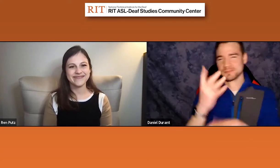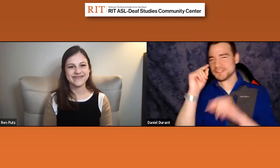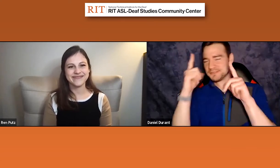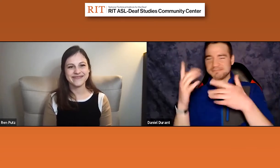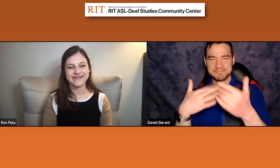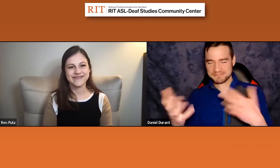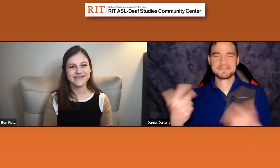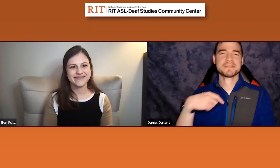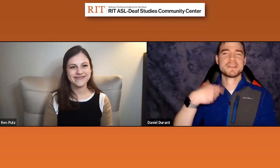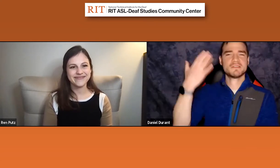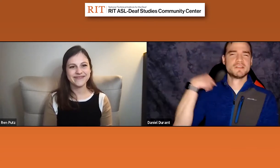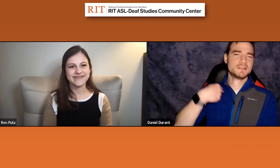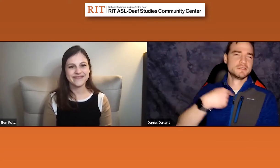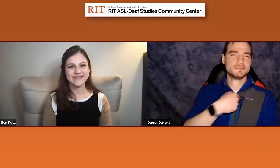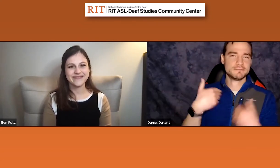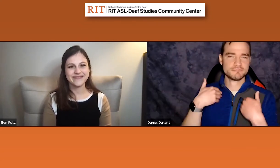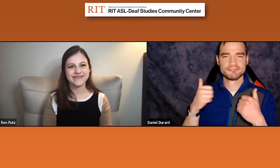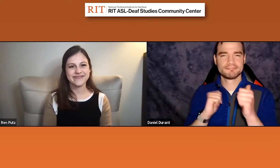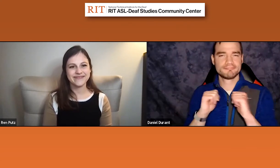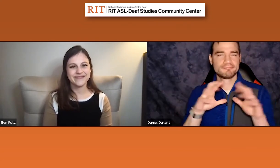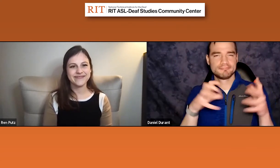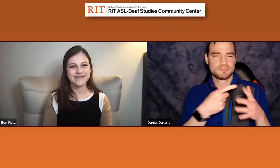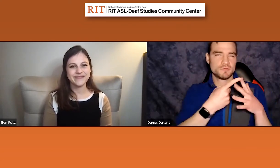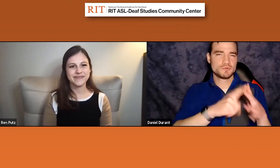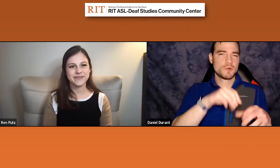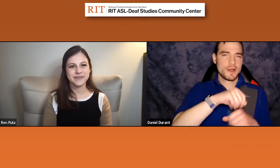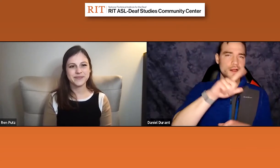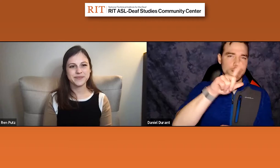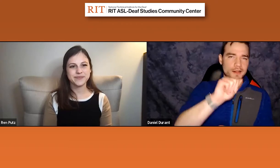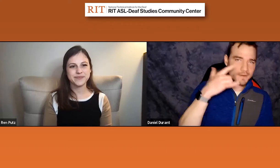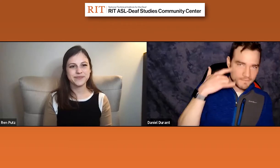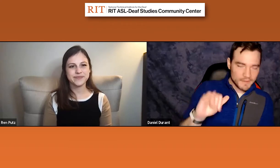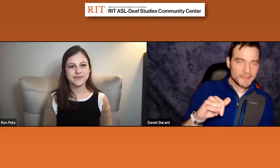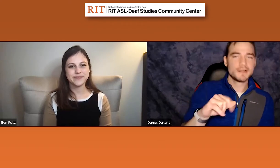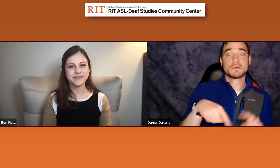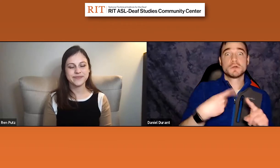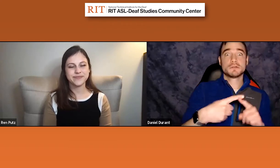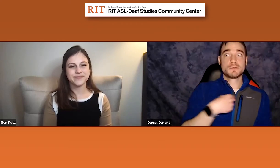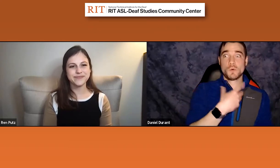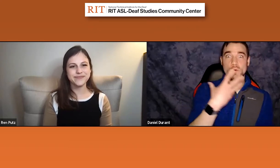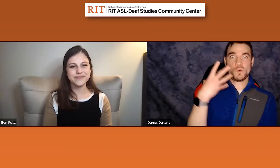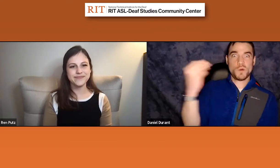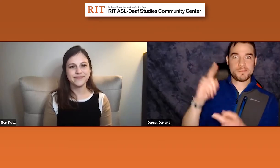We have a couple ways to sign it. The two of us, we started the production in Los Angeles,